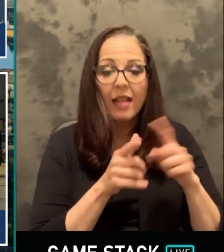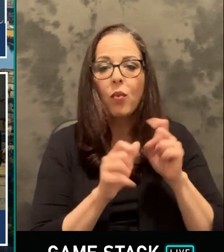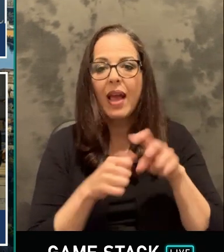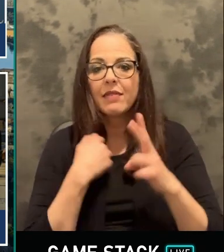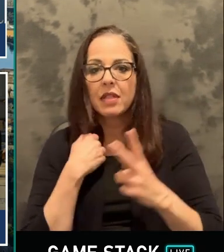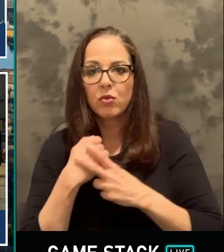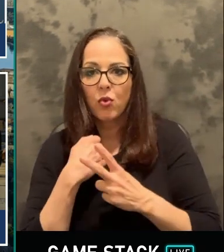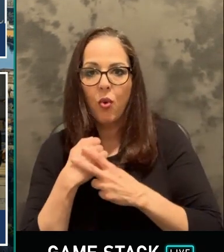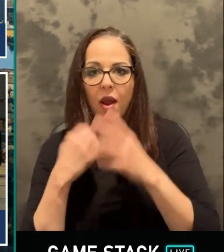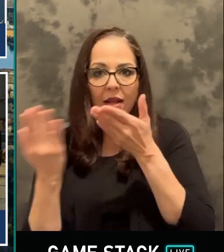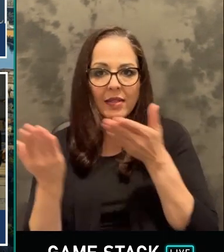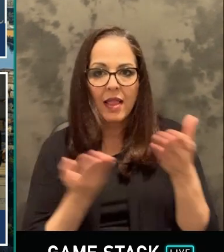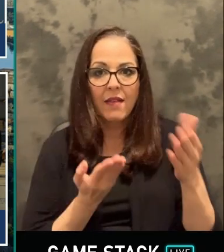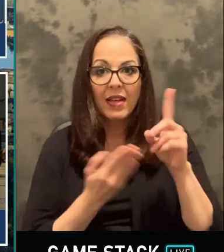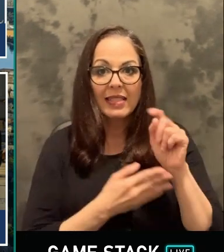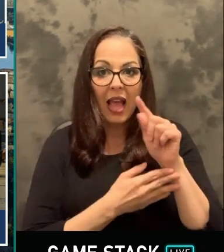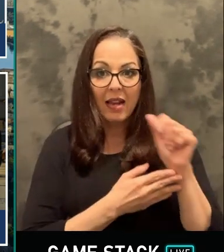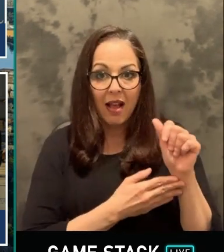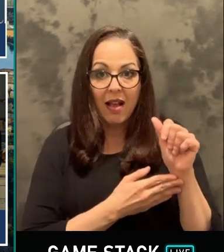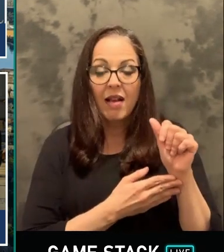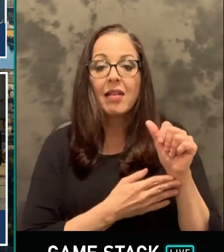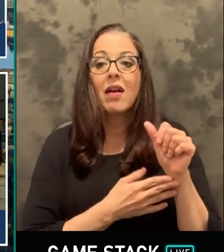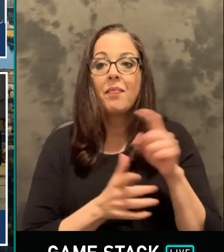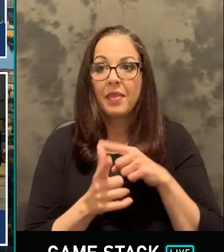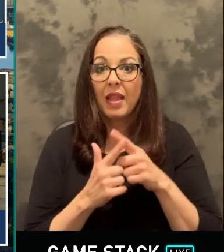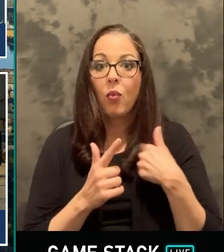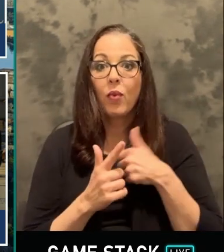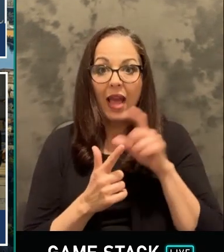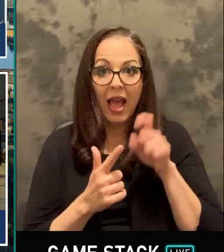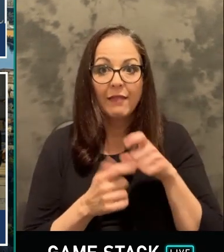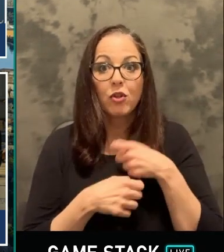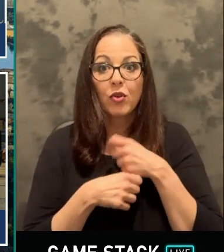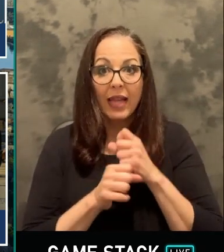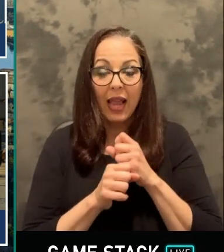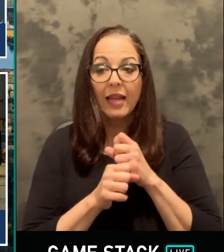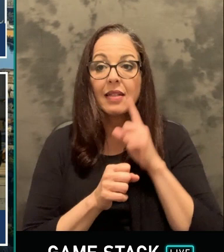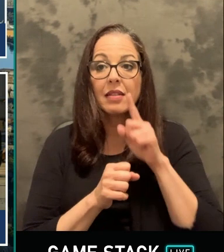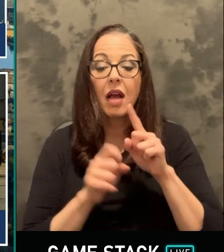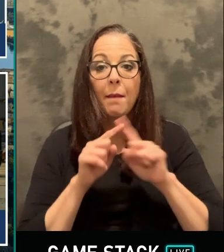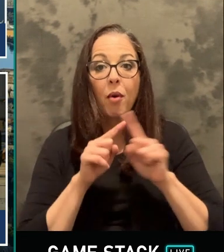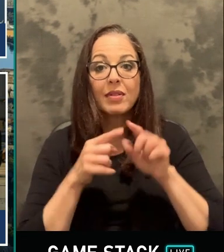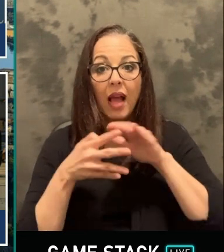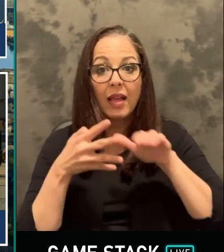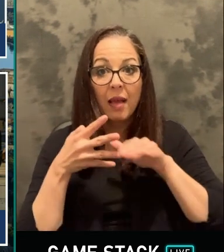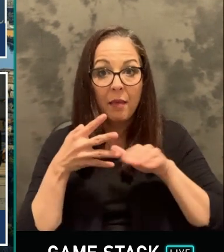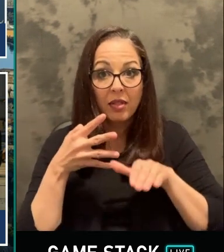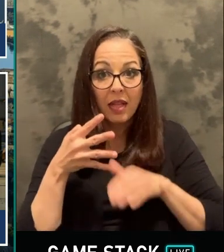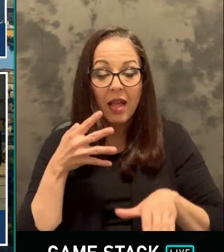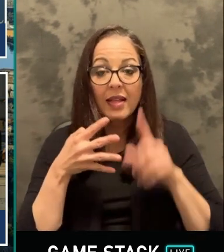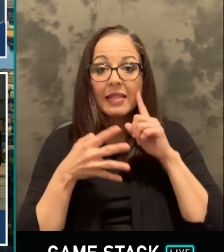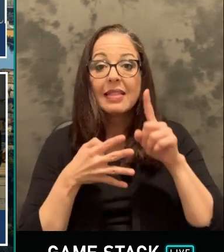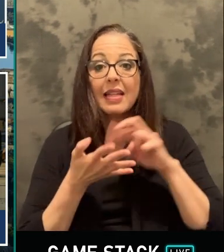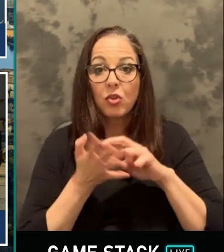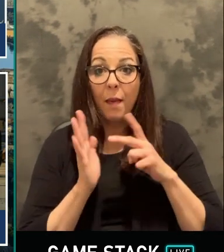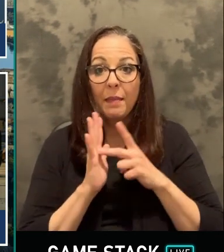and we had to create a multiplayer service that mixes all pilots into one unified world.